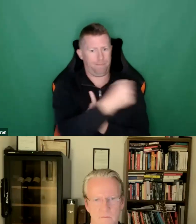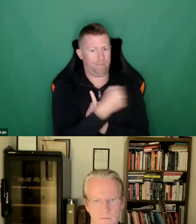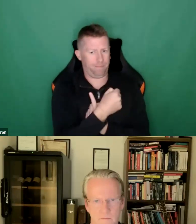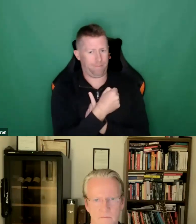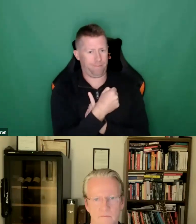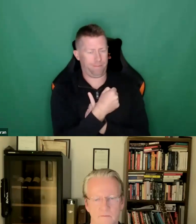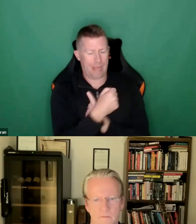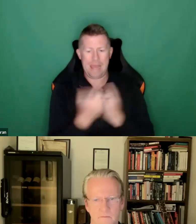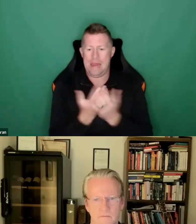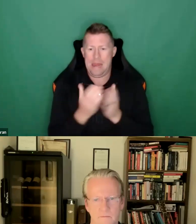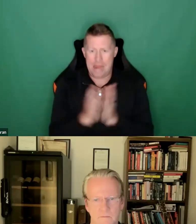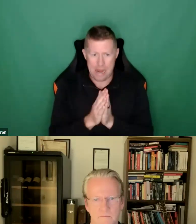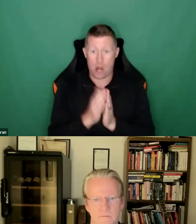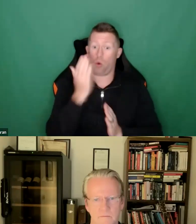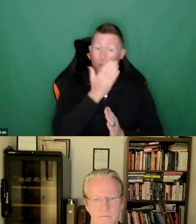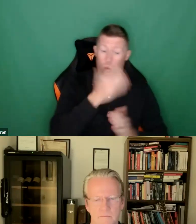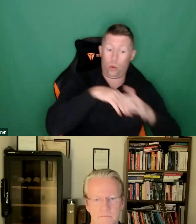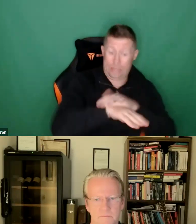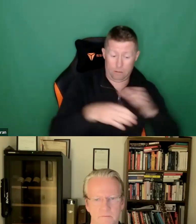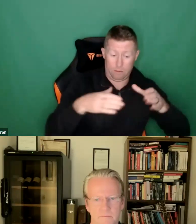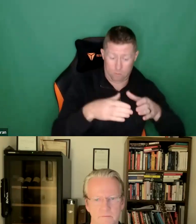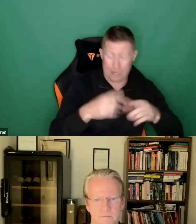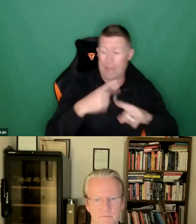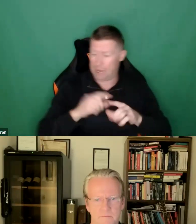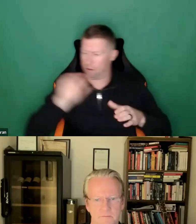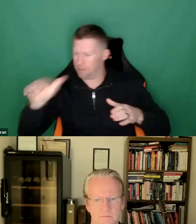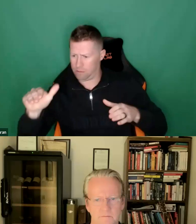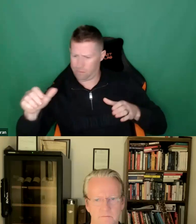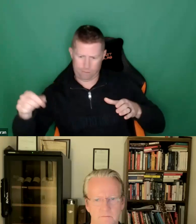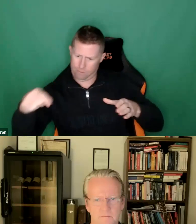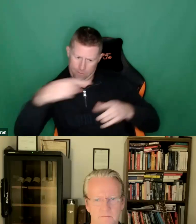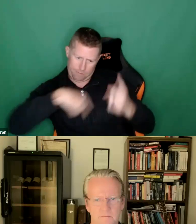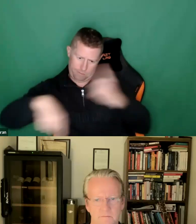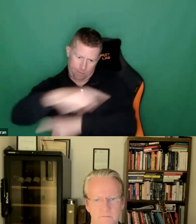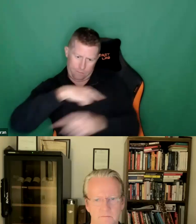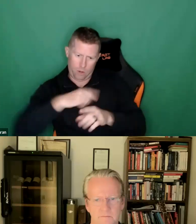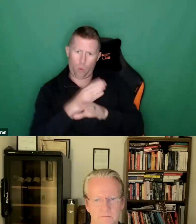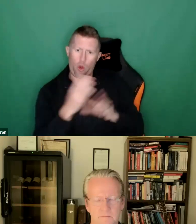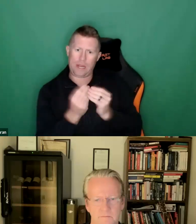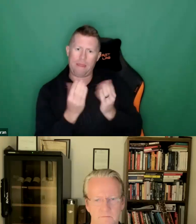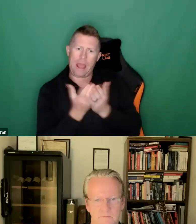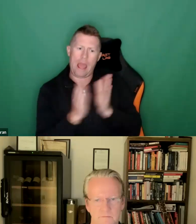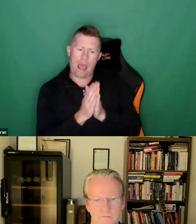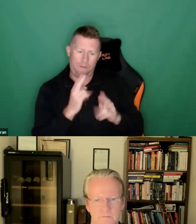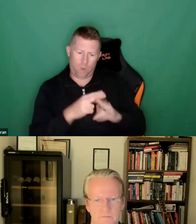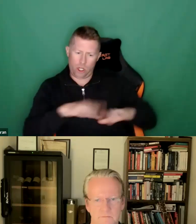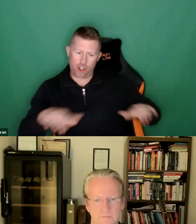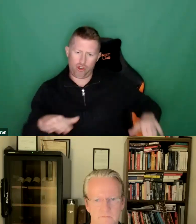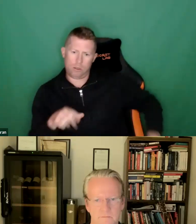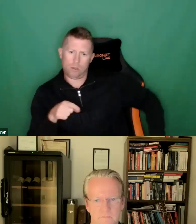these days. There is this complexity about being a child. So the whole child, which means their health, development and